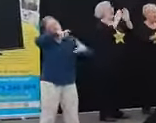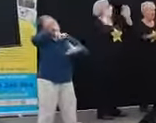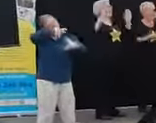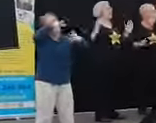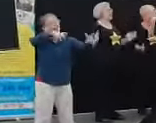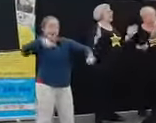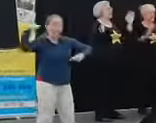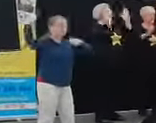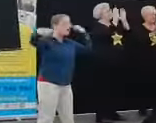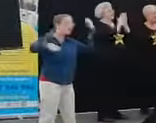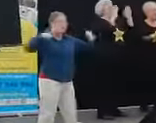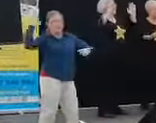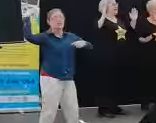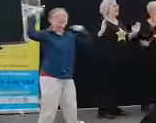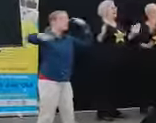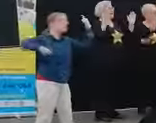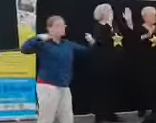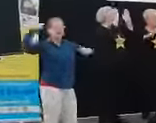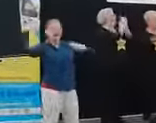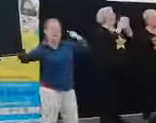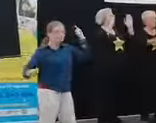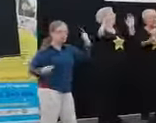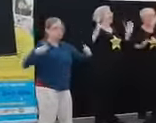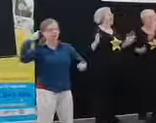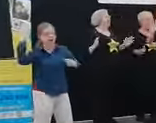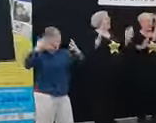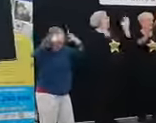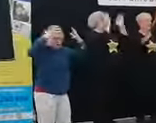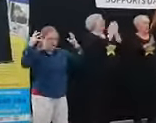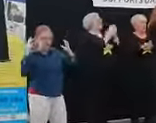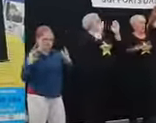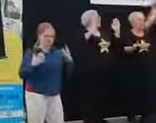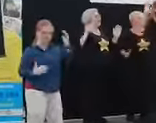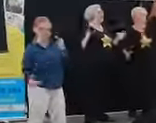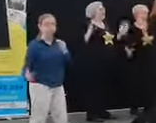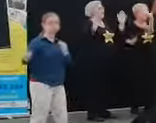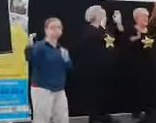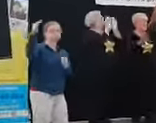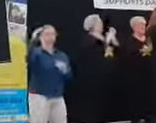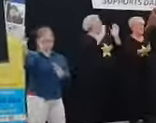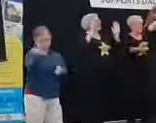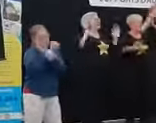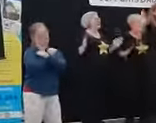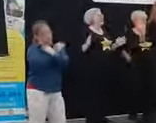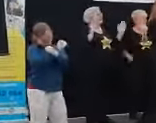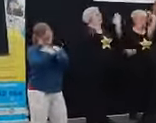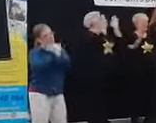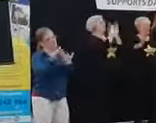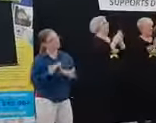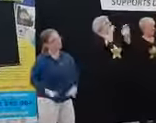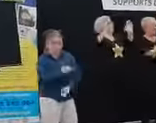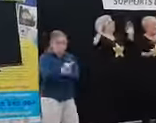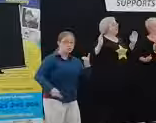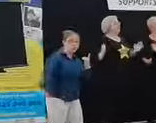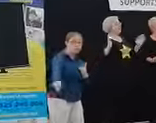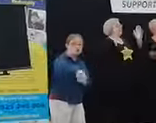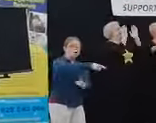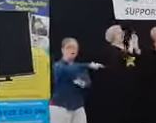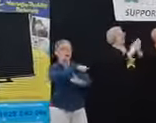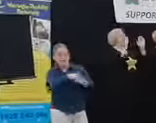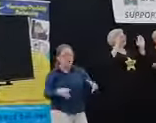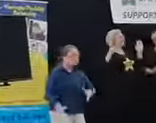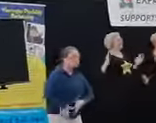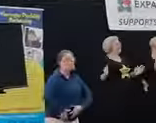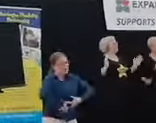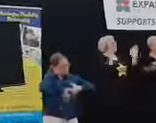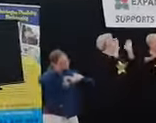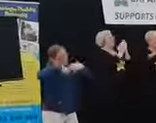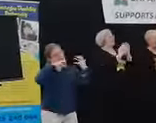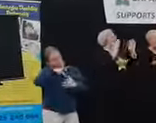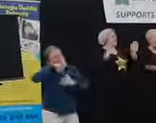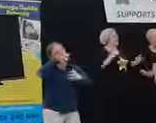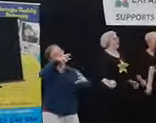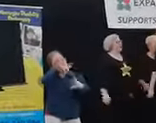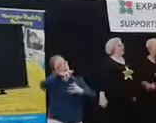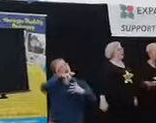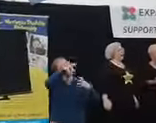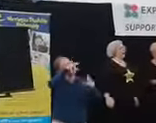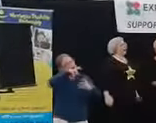Louder, louder than a lion 'Cause I am a champion, and you're gonna hear me roar!